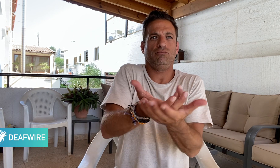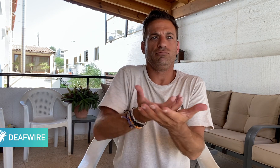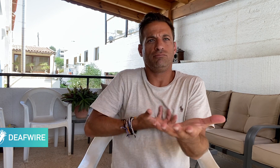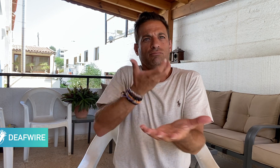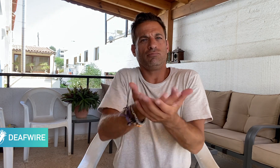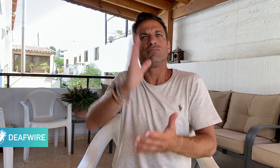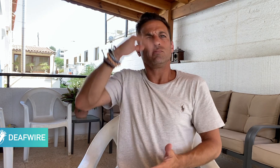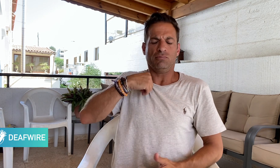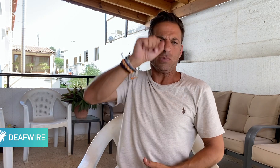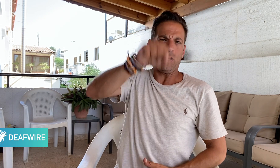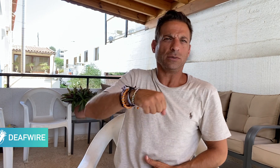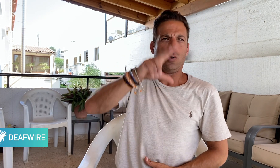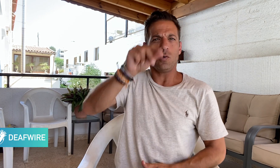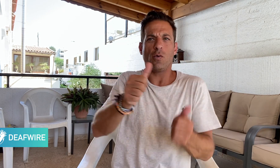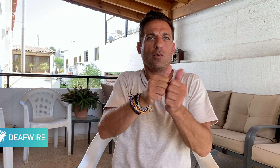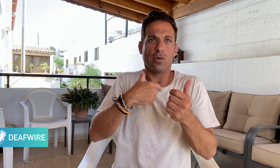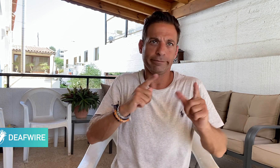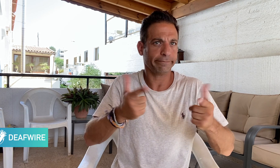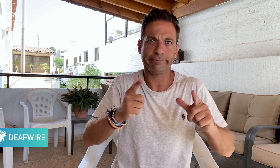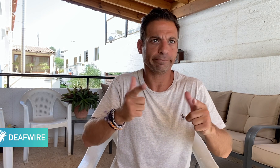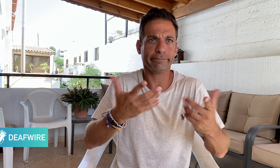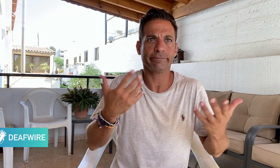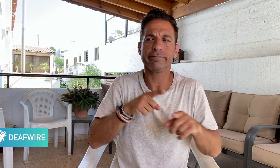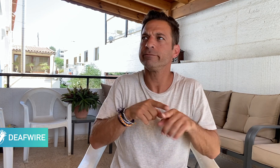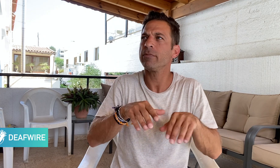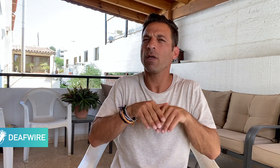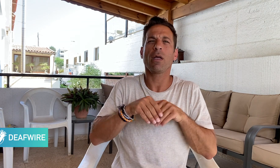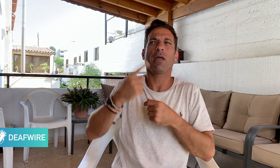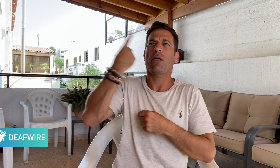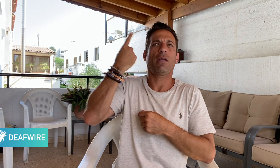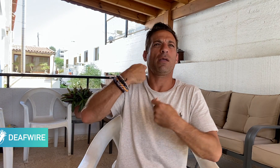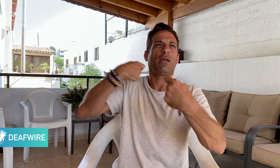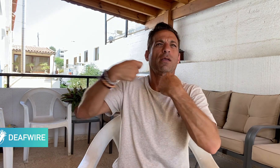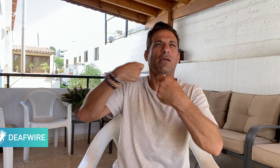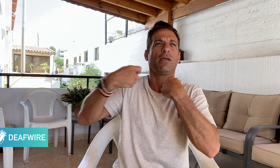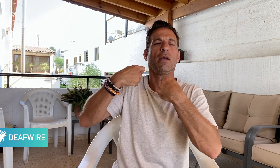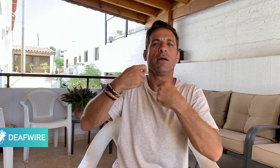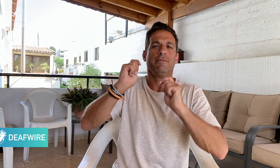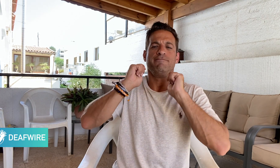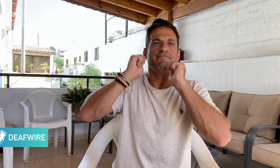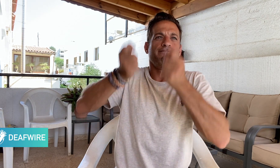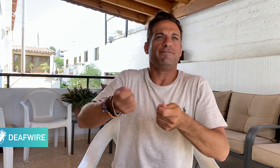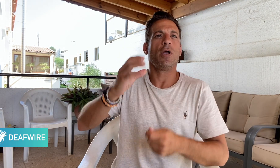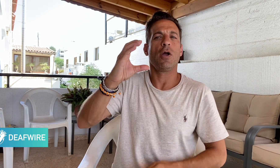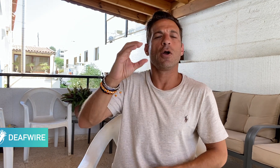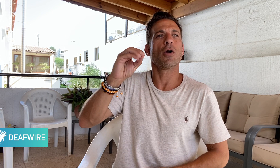of voicing his opinions. He was placed under conservatorship.